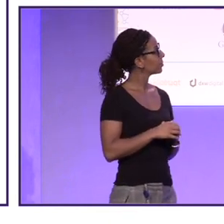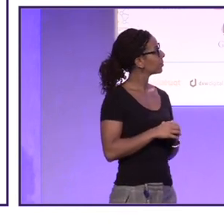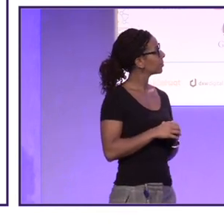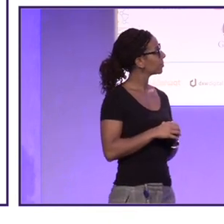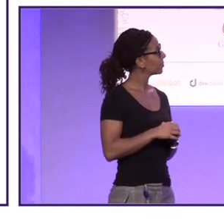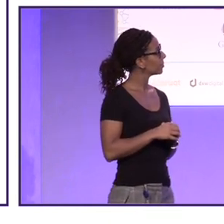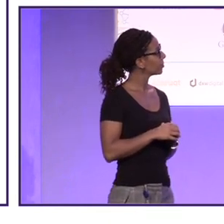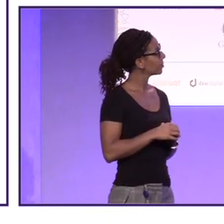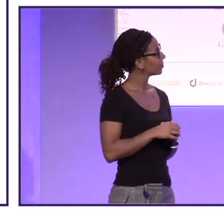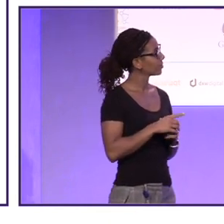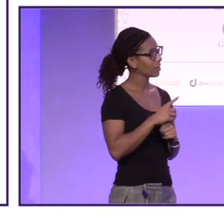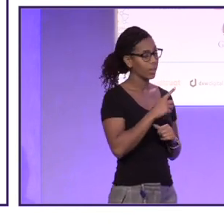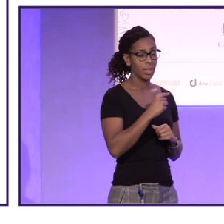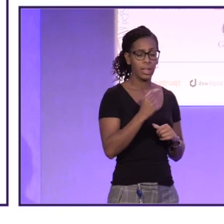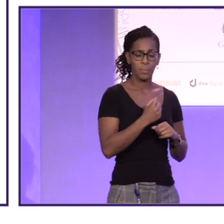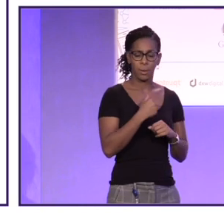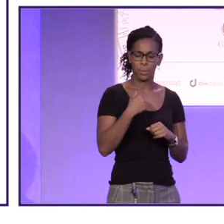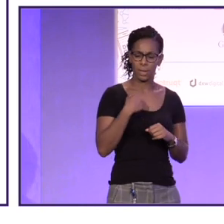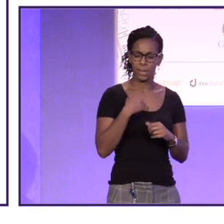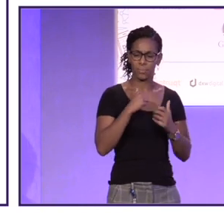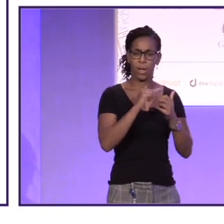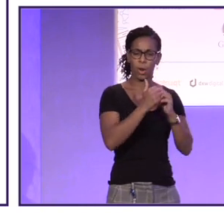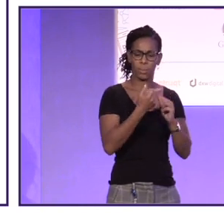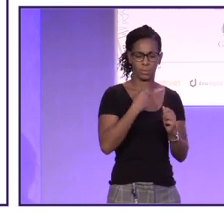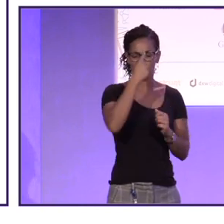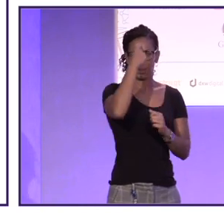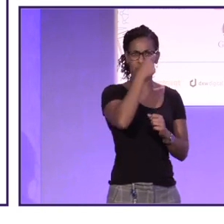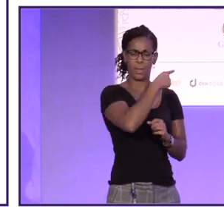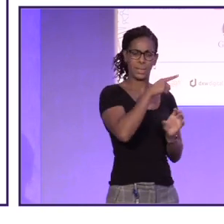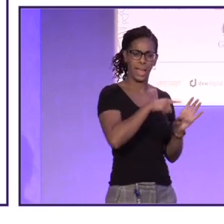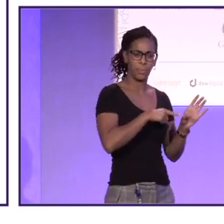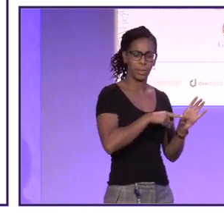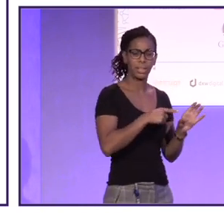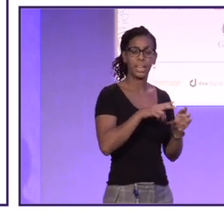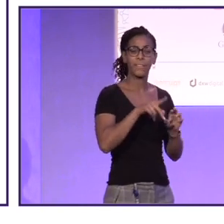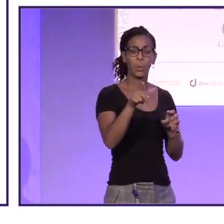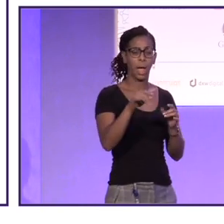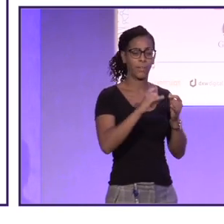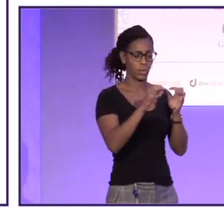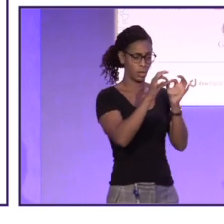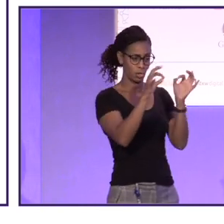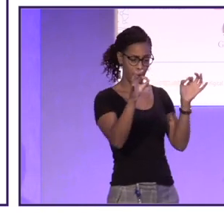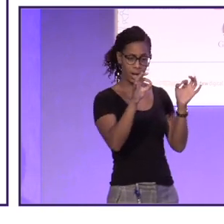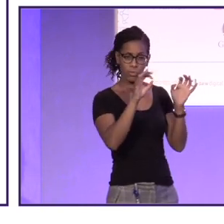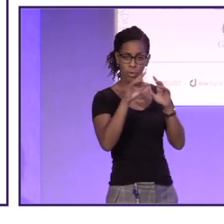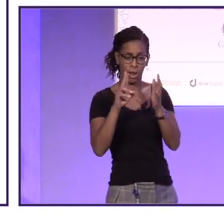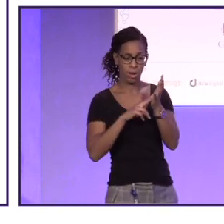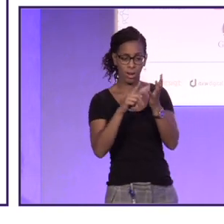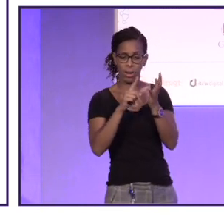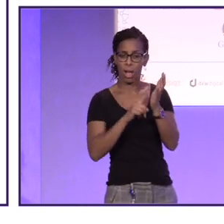made me think about YAML more deeply. If you've got a string called no, then that will translate to nil or none